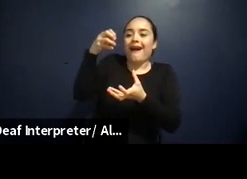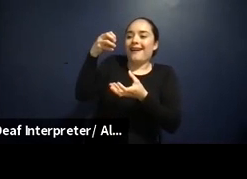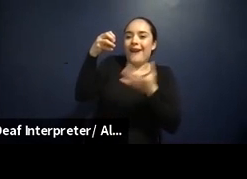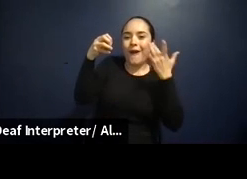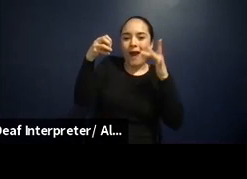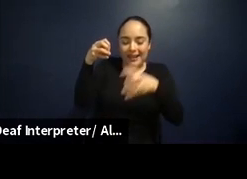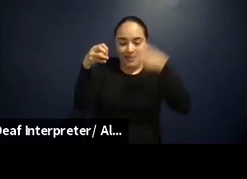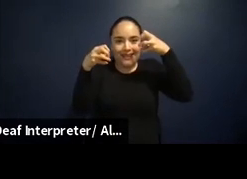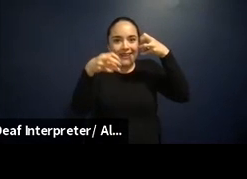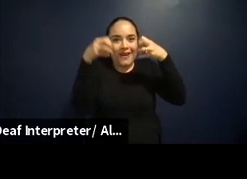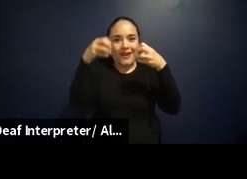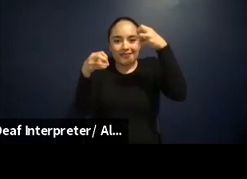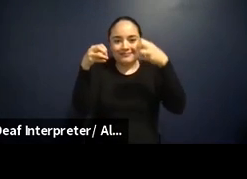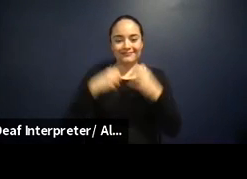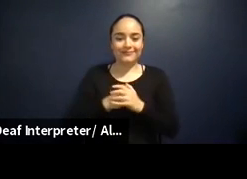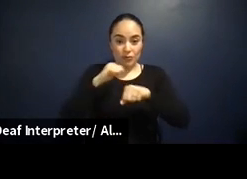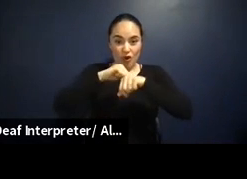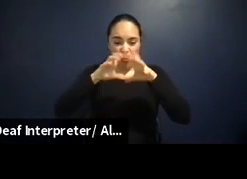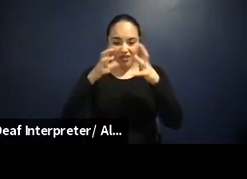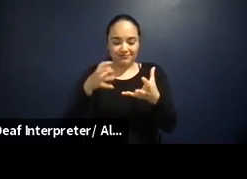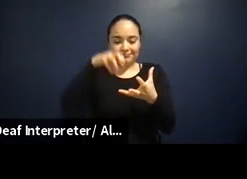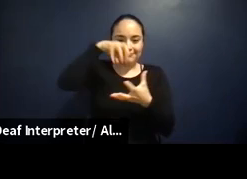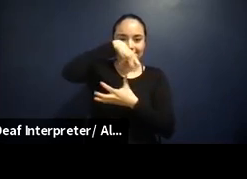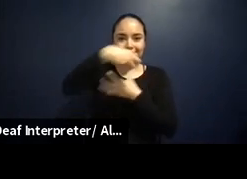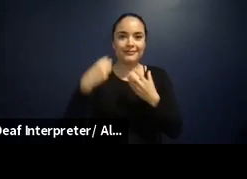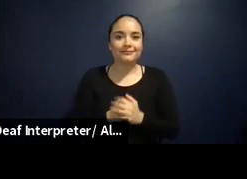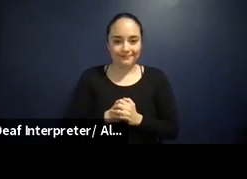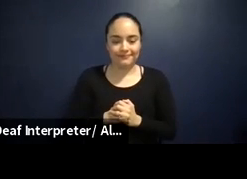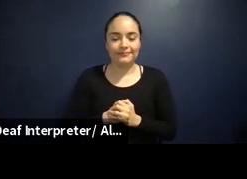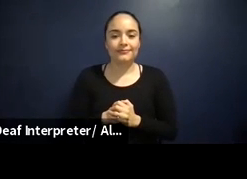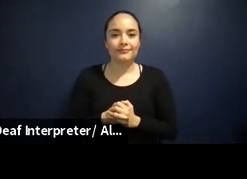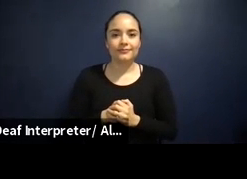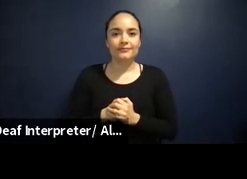little, kind of, white panel in the middle of the wall, and it's hard to see because this